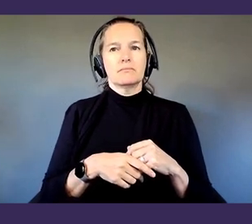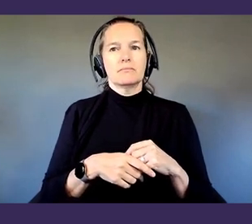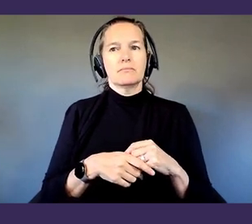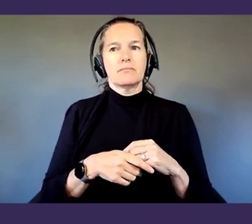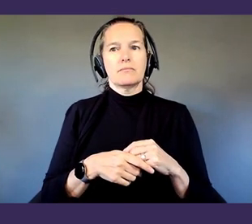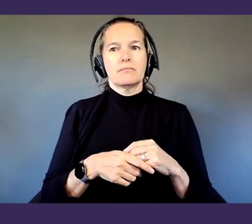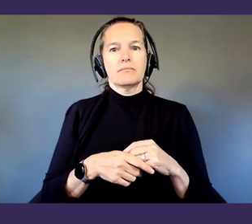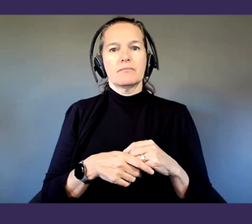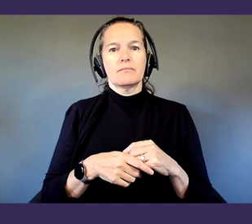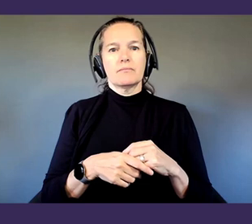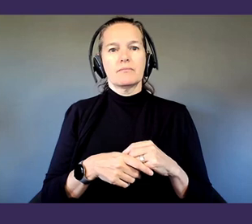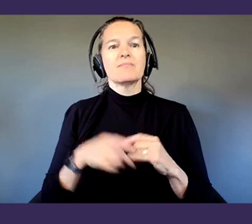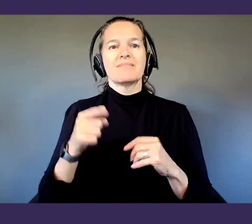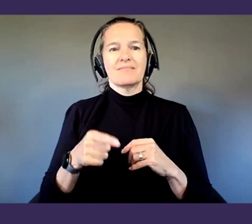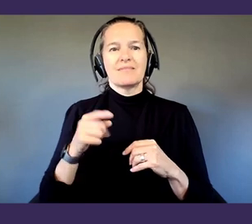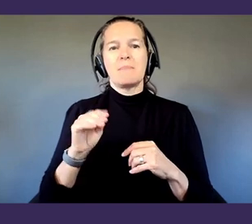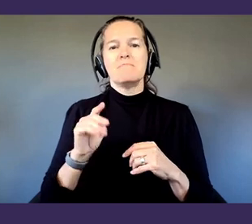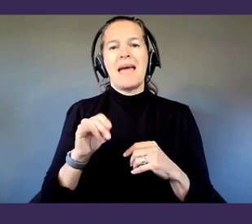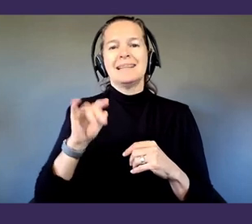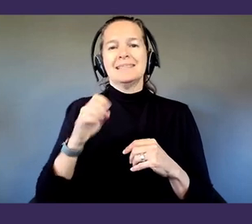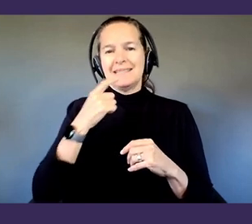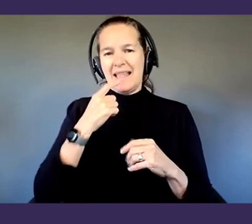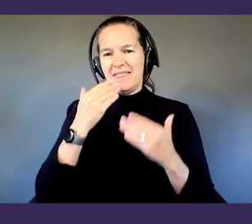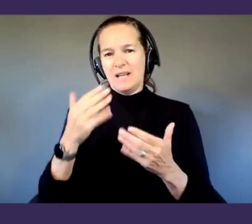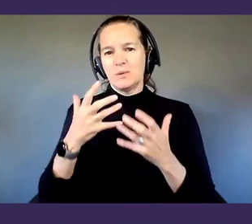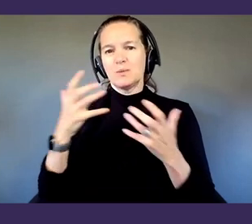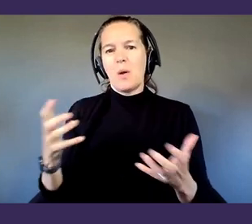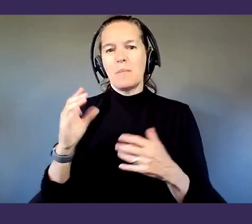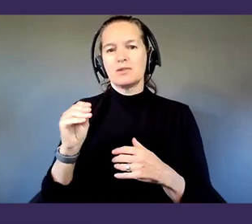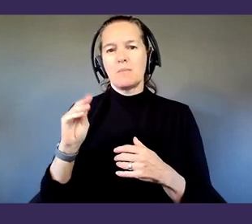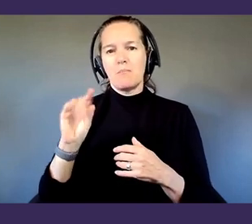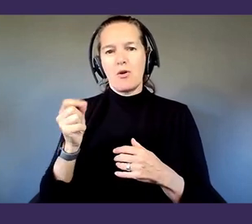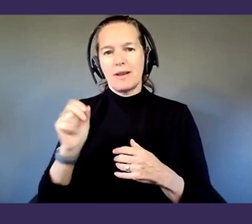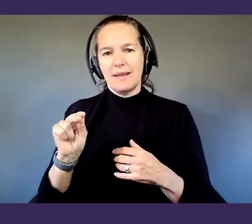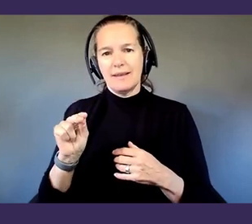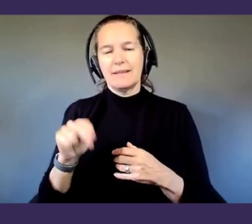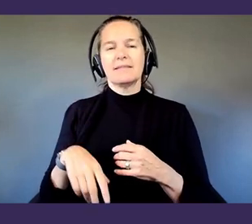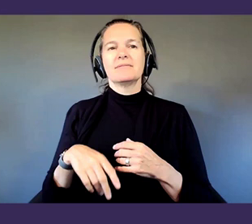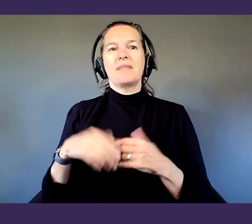Thank you so much, Morgan. This is Maddie speaking. And I am so excited